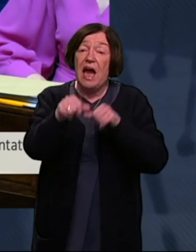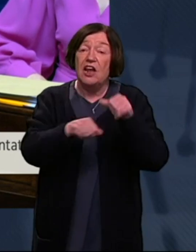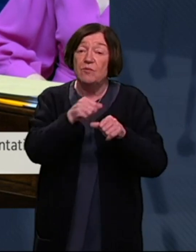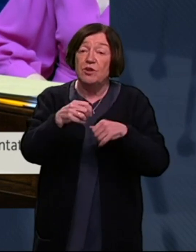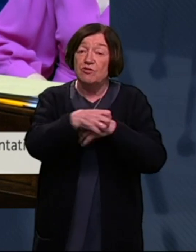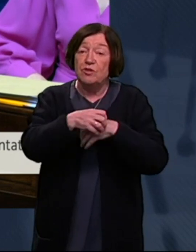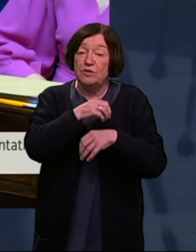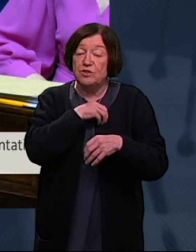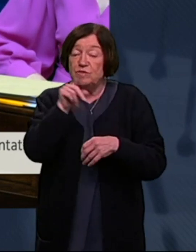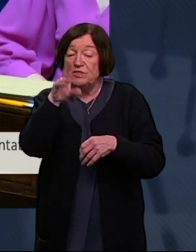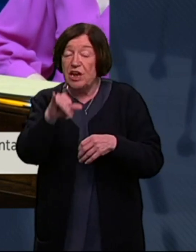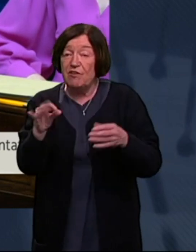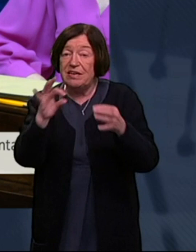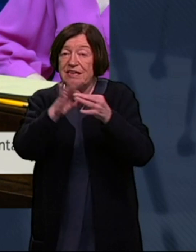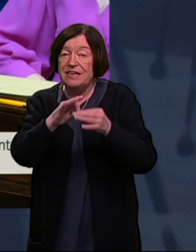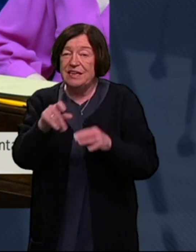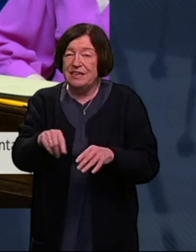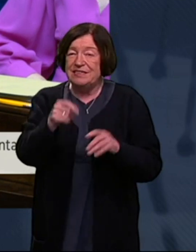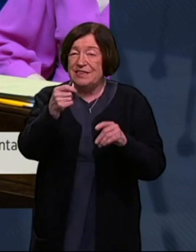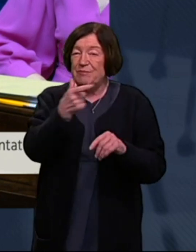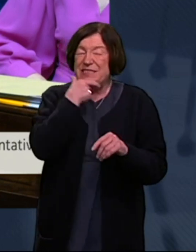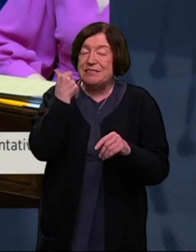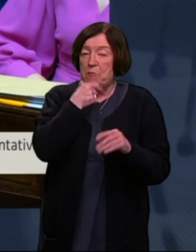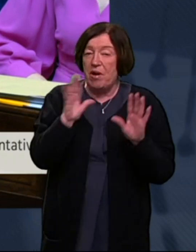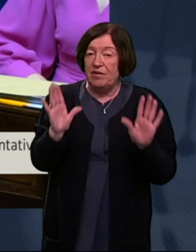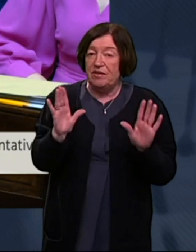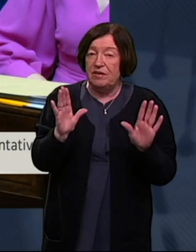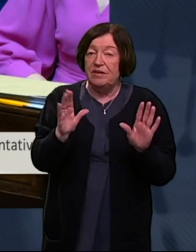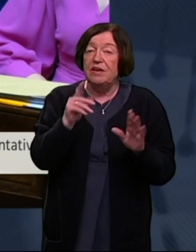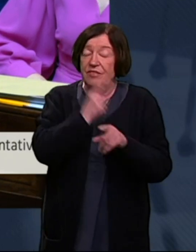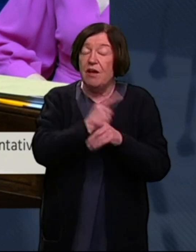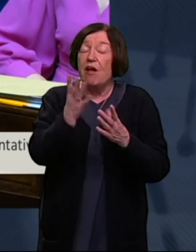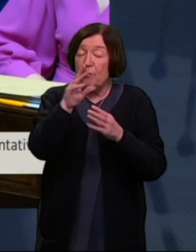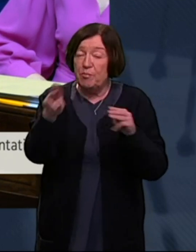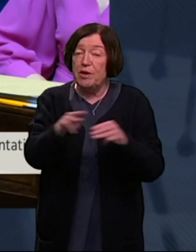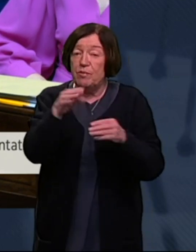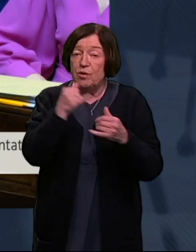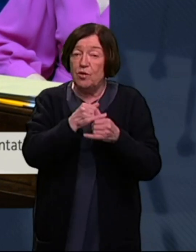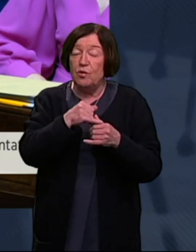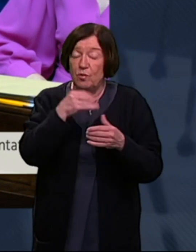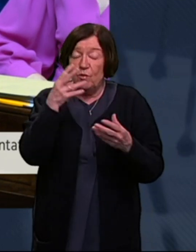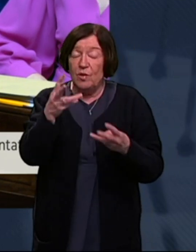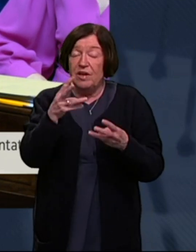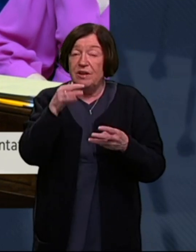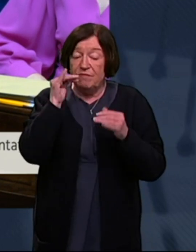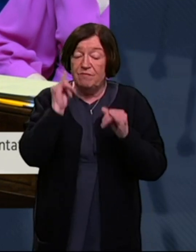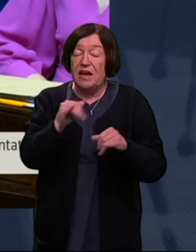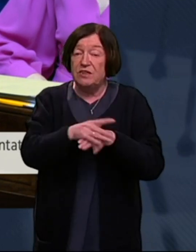sector per se is a little simplistic. Sadly, there are people who will mistreat animals no matter how many animals there are,